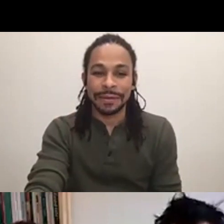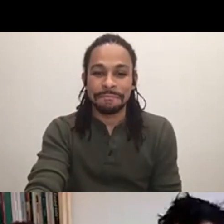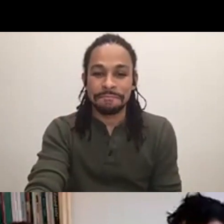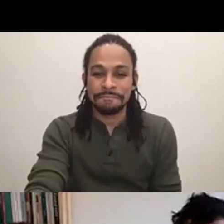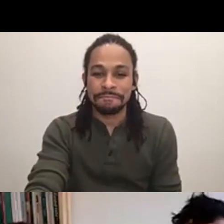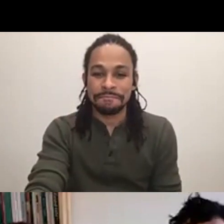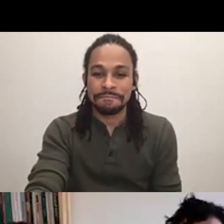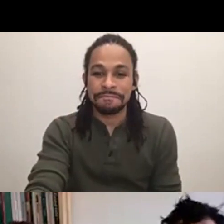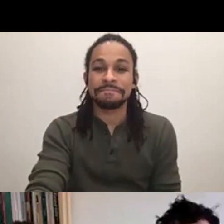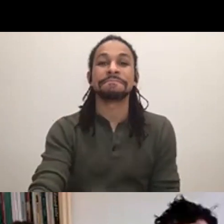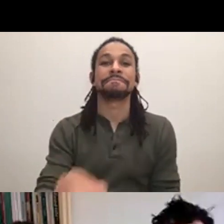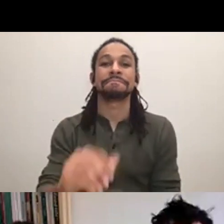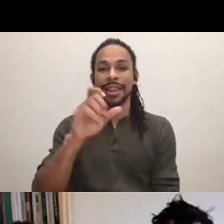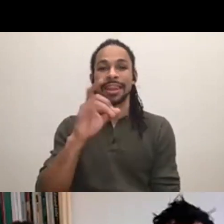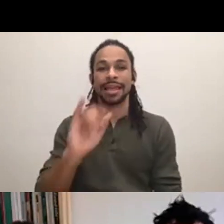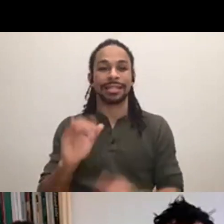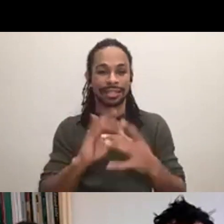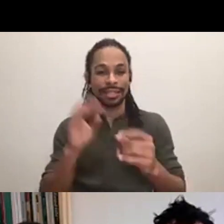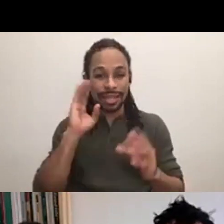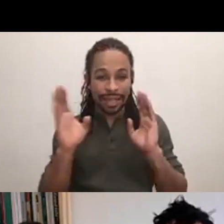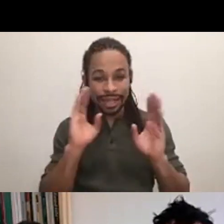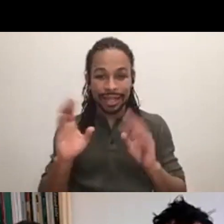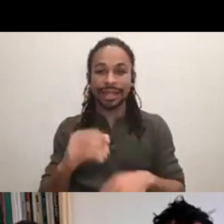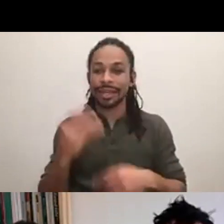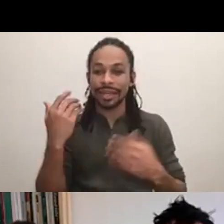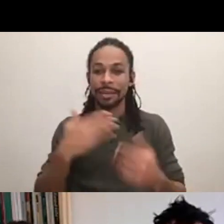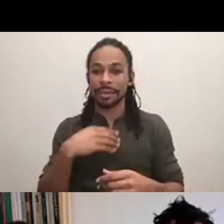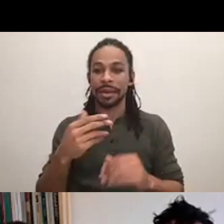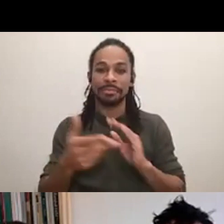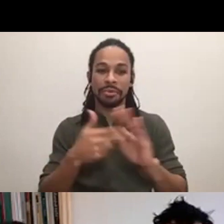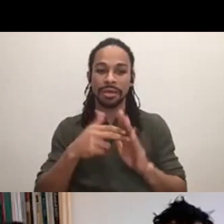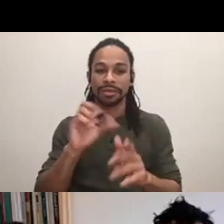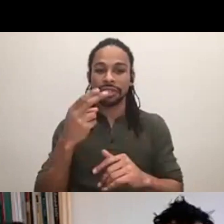her/them. I'm 1/2 of the graphic design studio, Companion-Platform